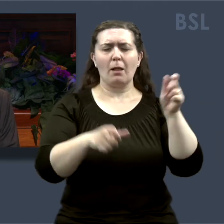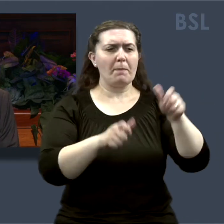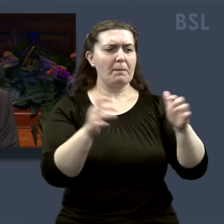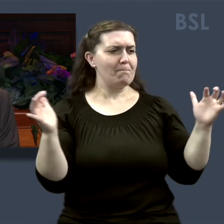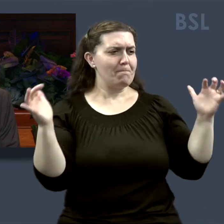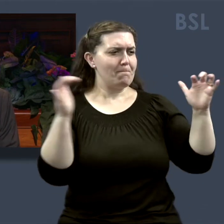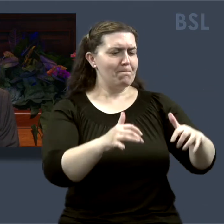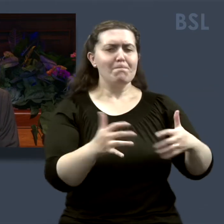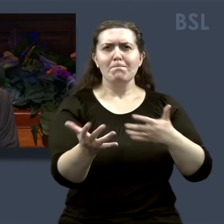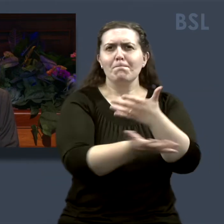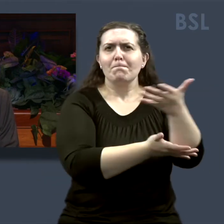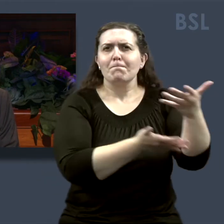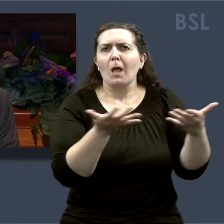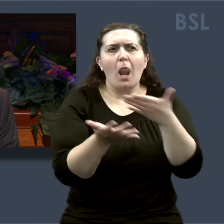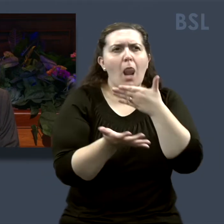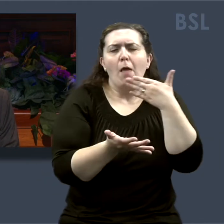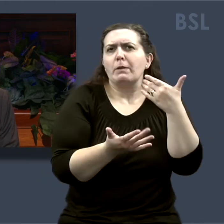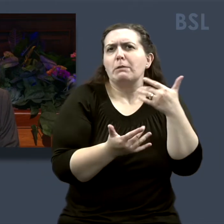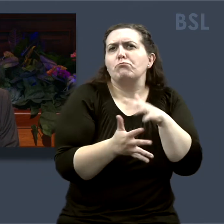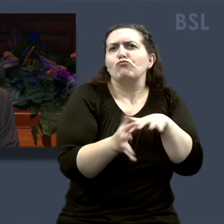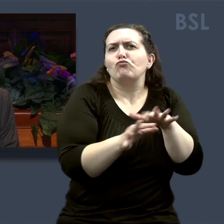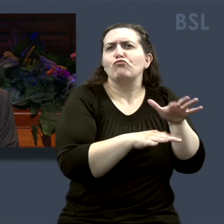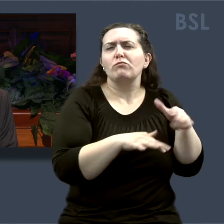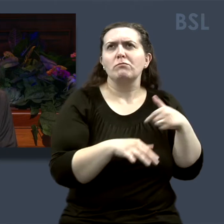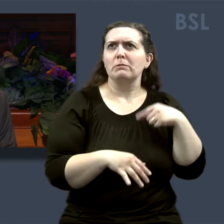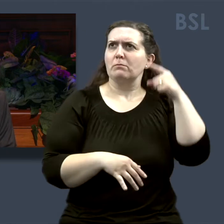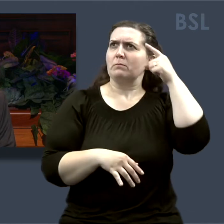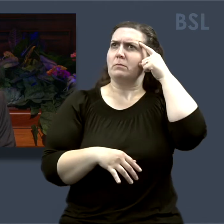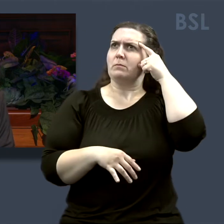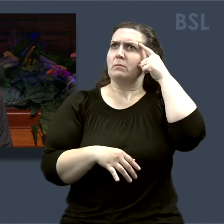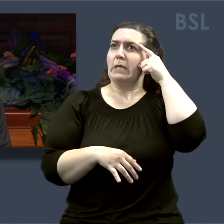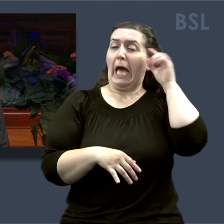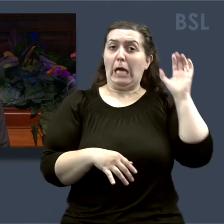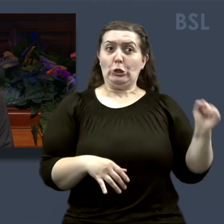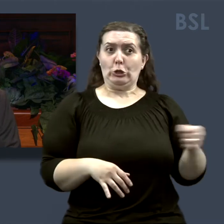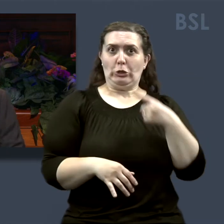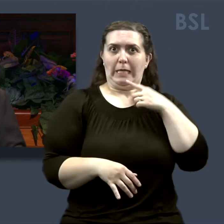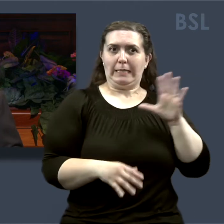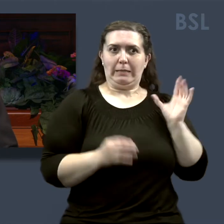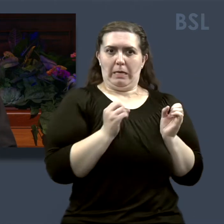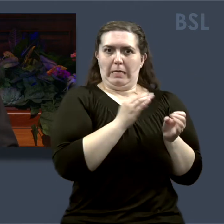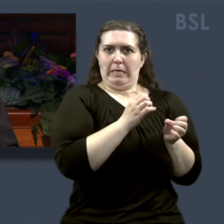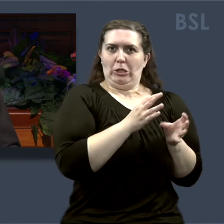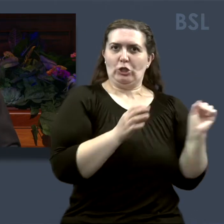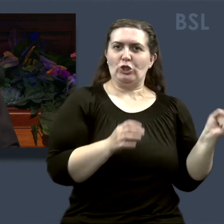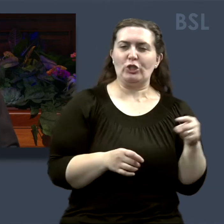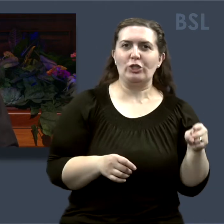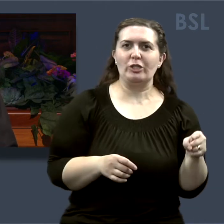As we concluded with very cordial feelings, I hesitantly thought I should share my testimony.